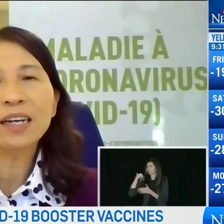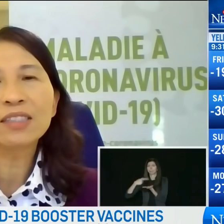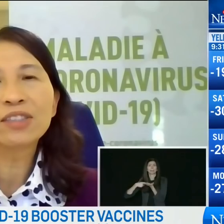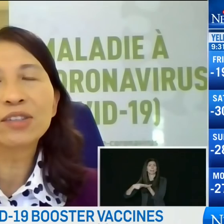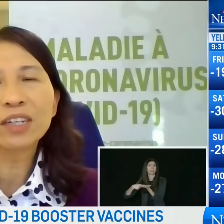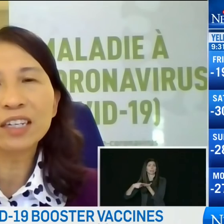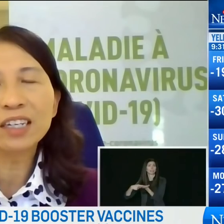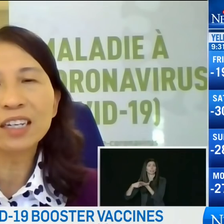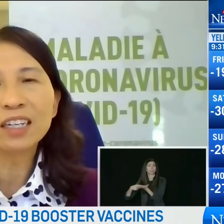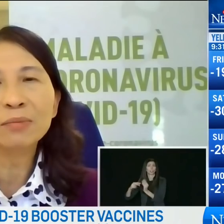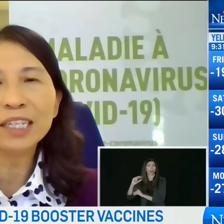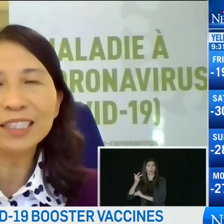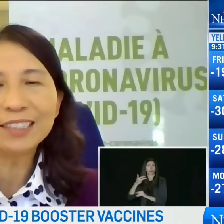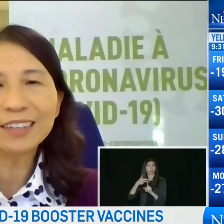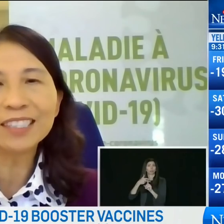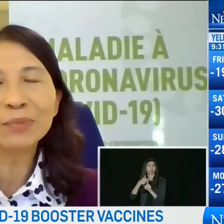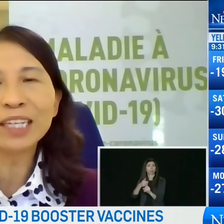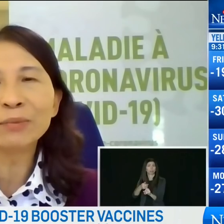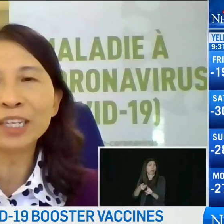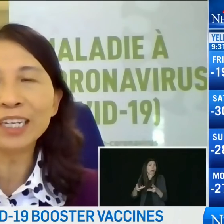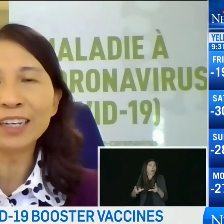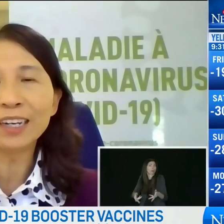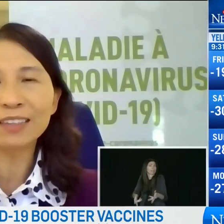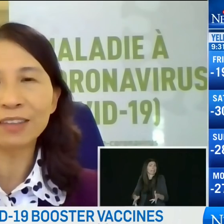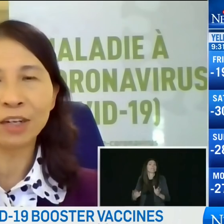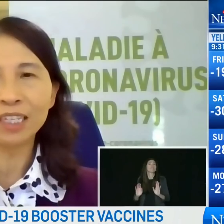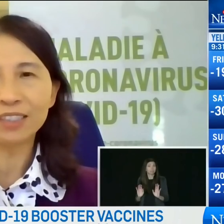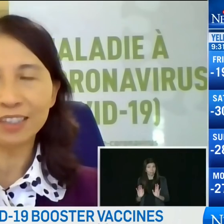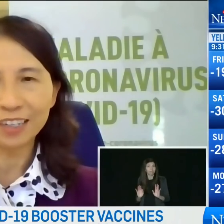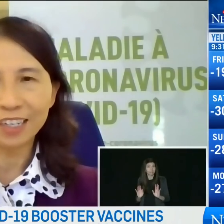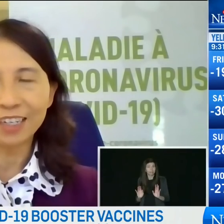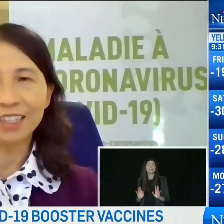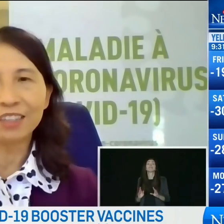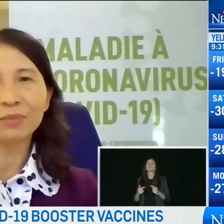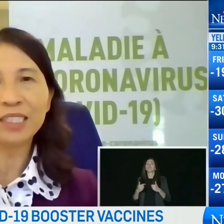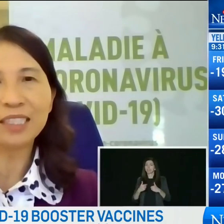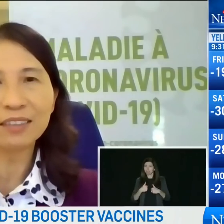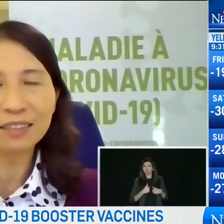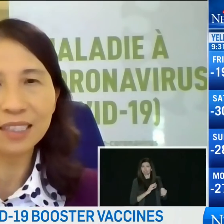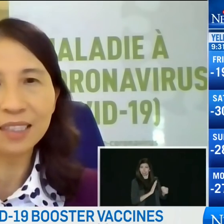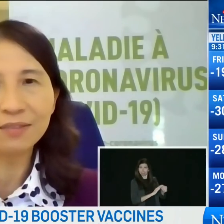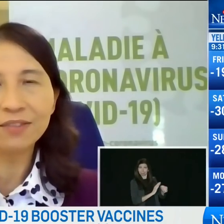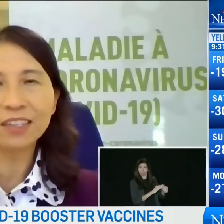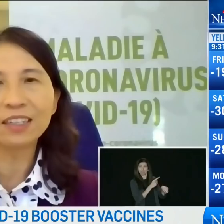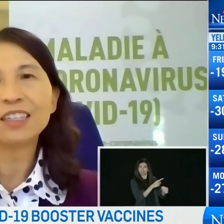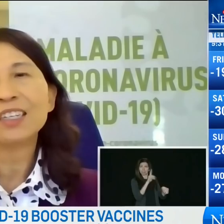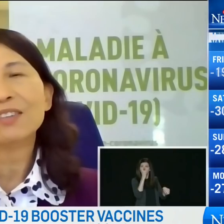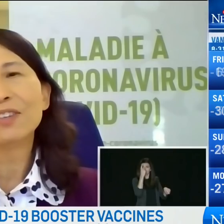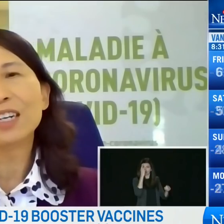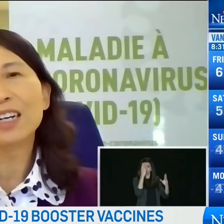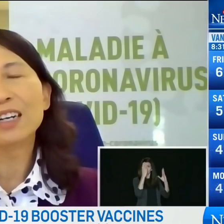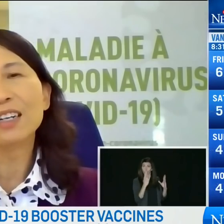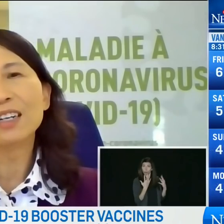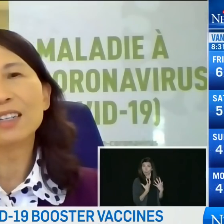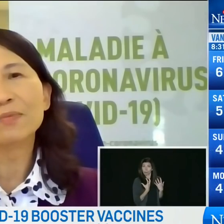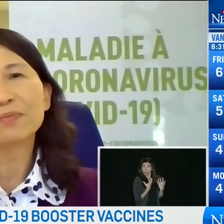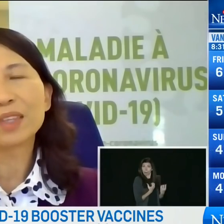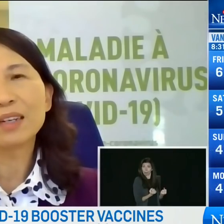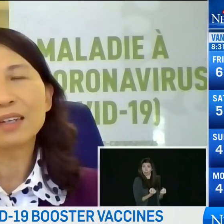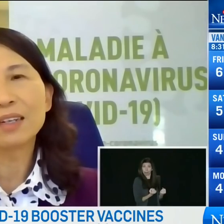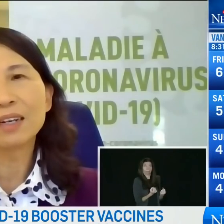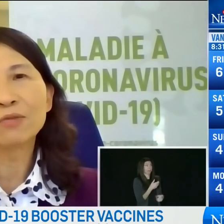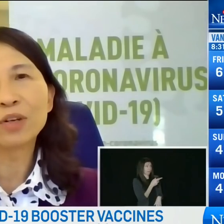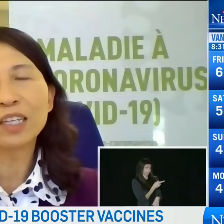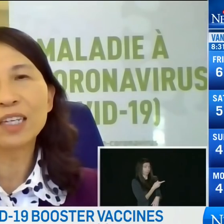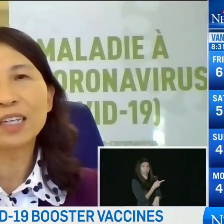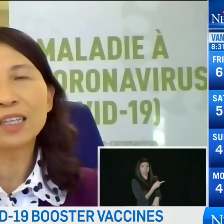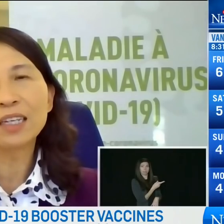ORGANIZED DISCUSSIONS ON